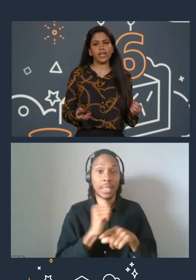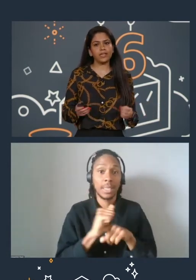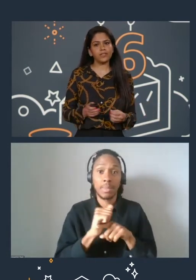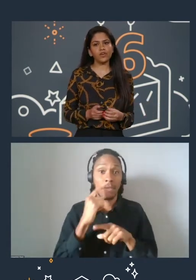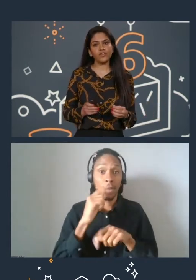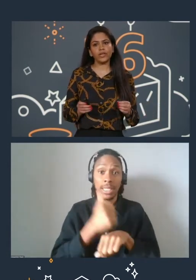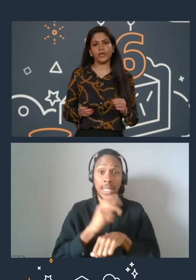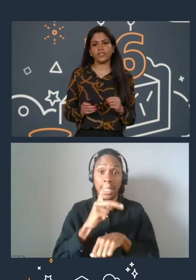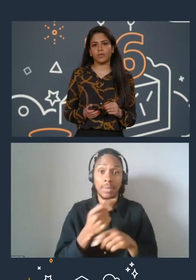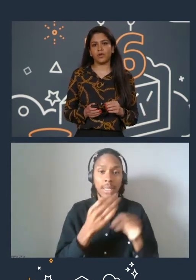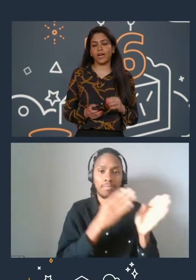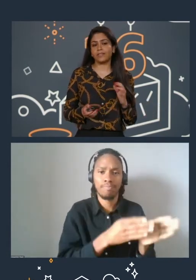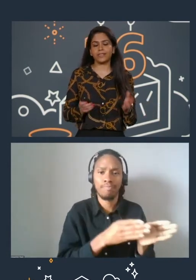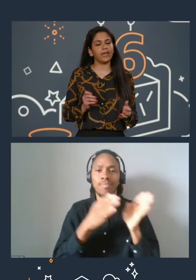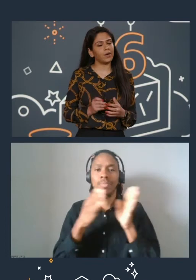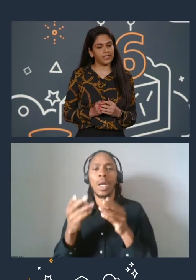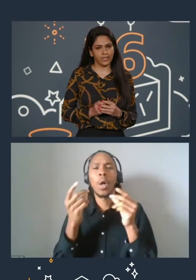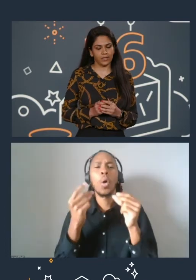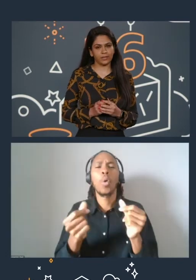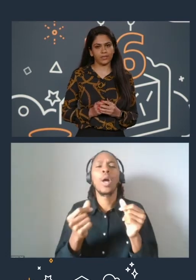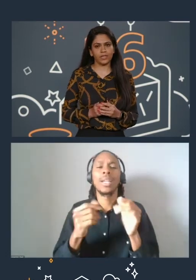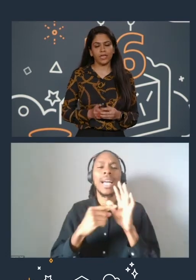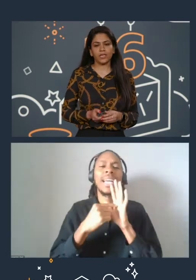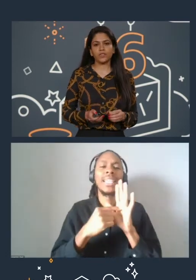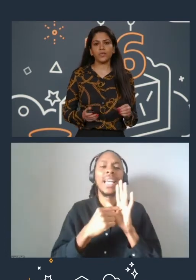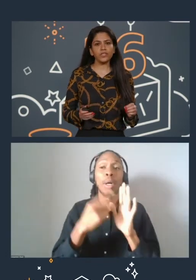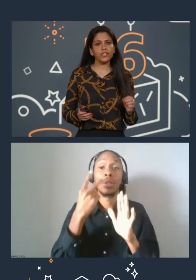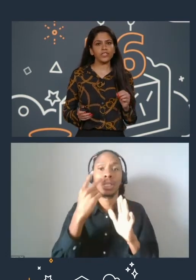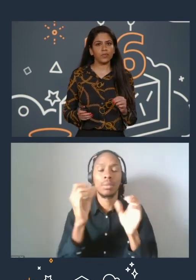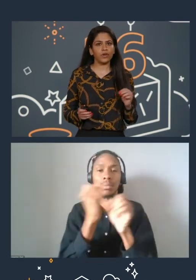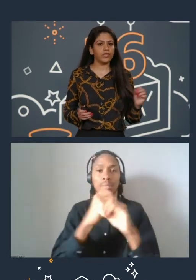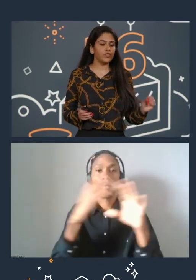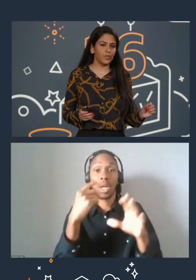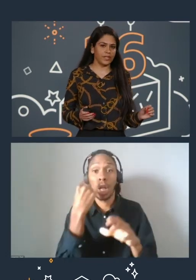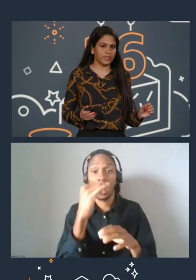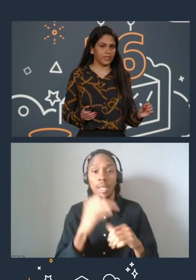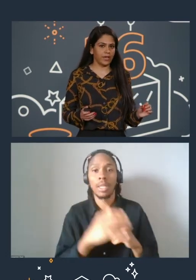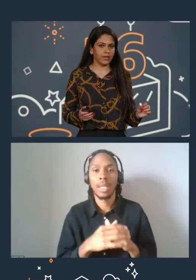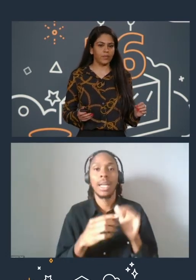let's go over a quick demo and see how it's done. So we'll do the demo in two parts today.